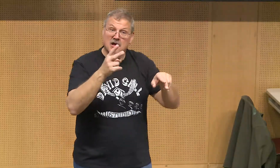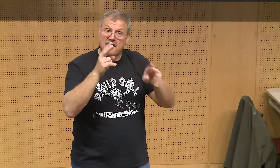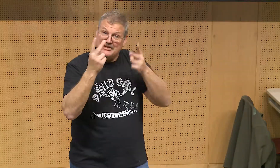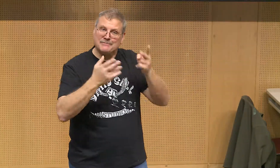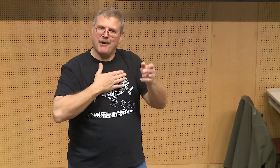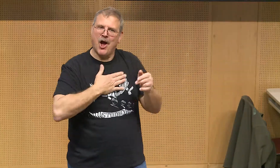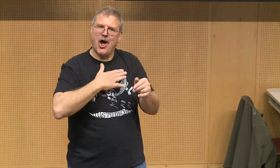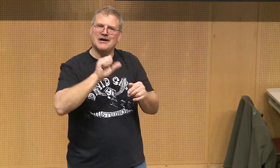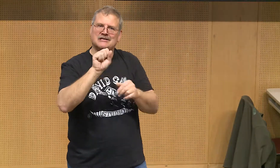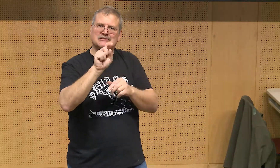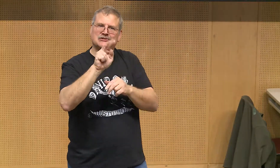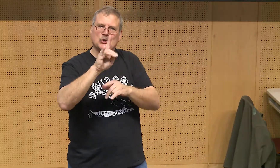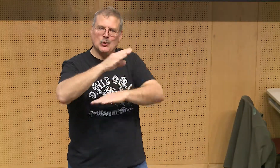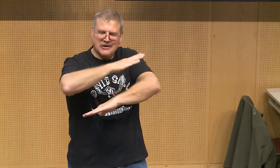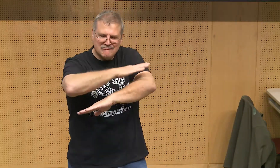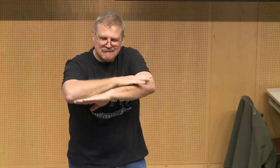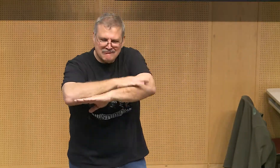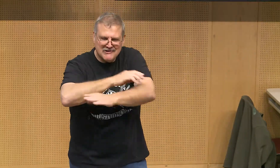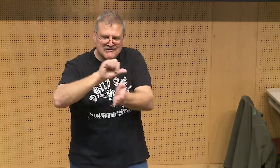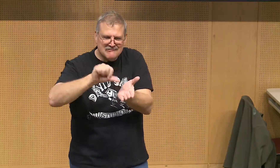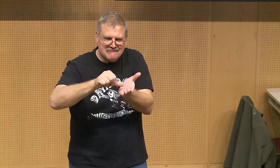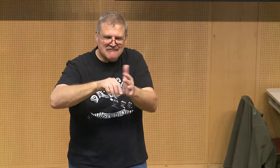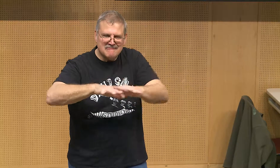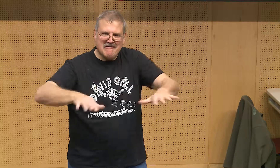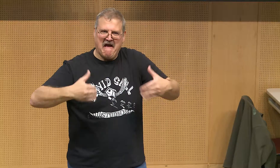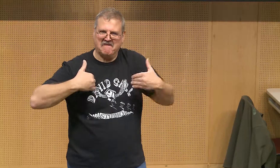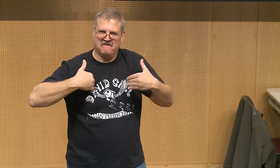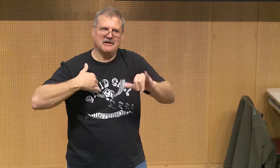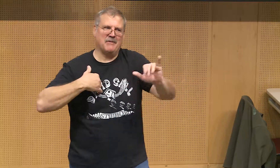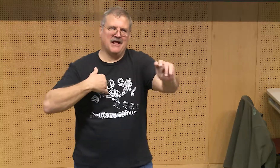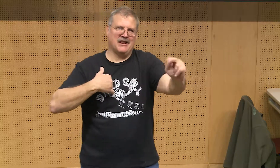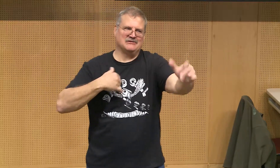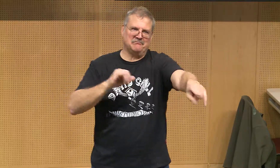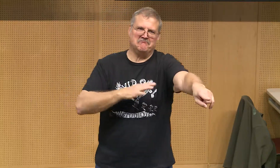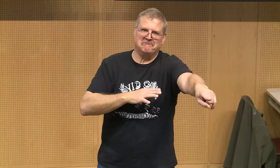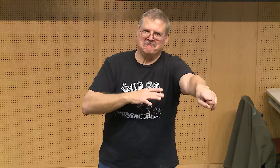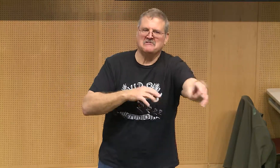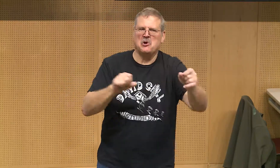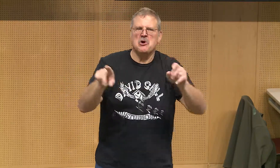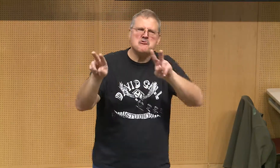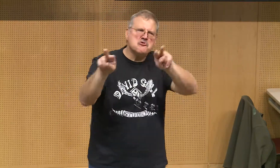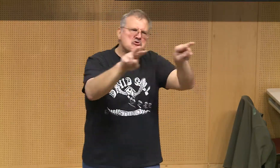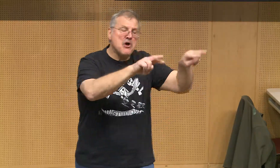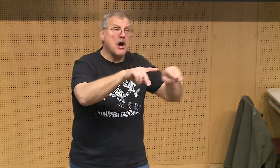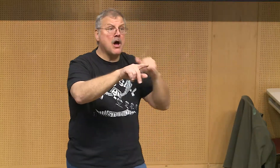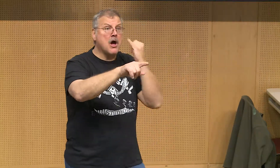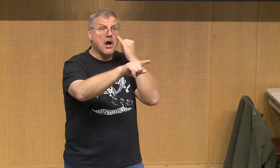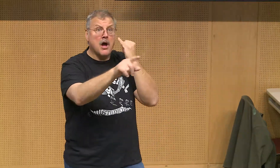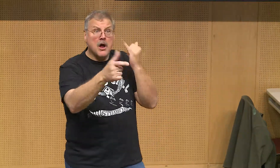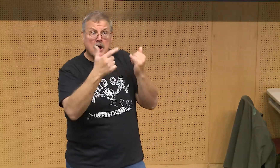You can visit my studio table and my tools. Nancy's got a studio table there.